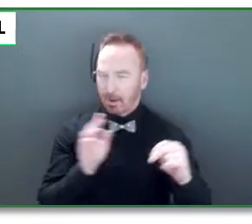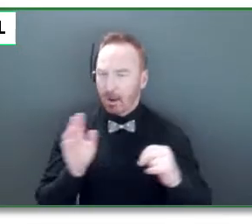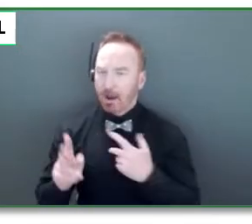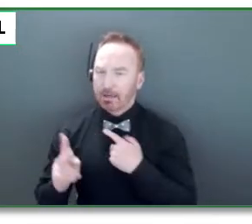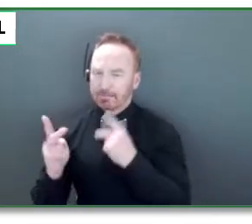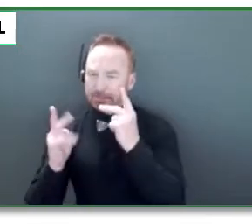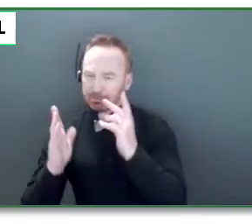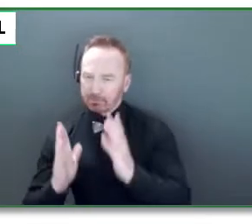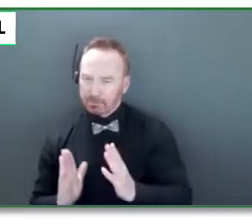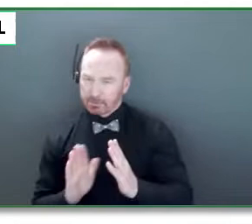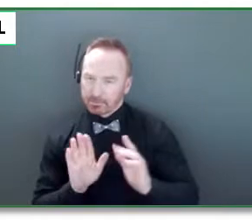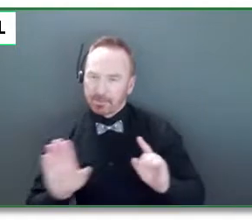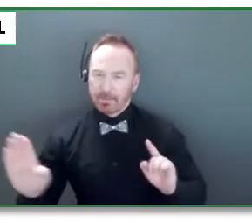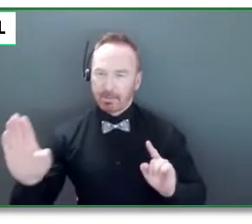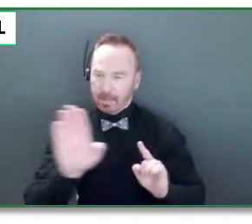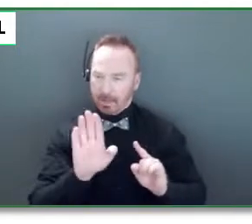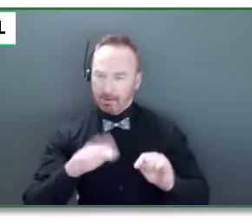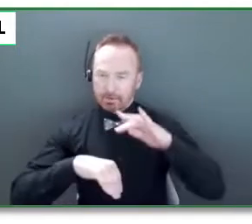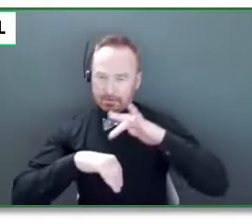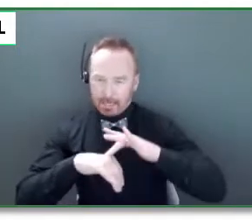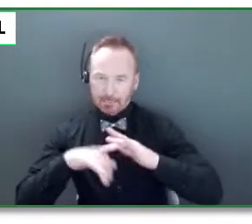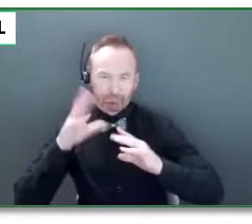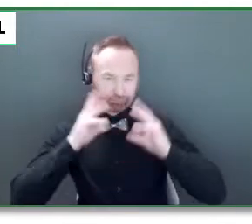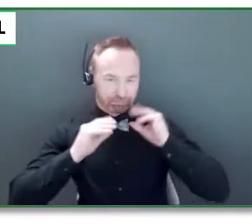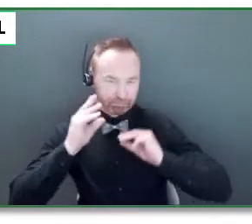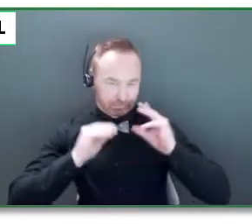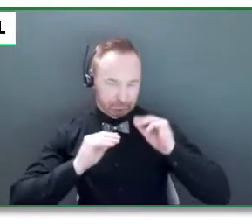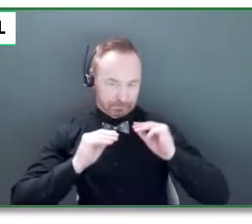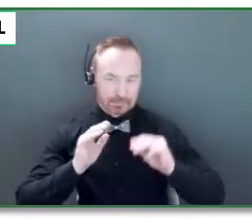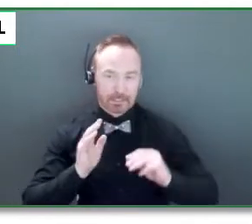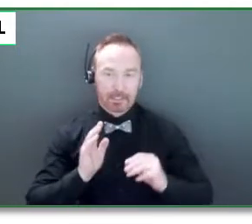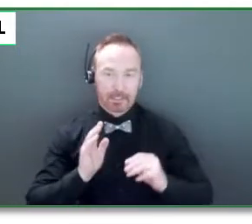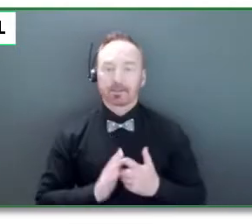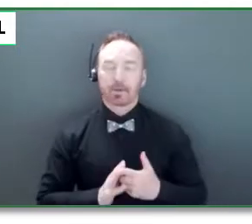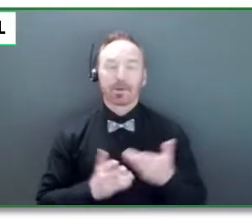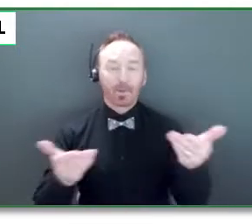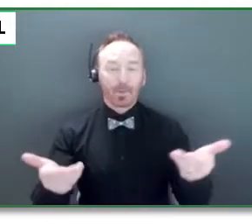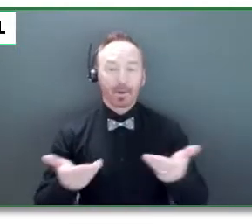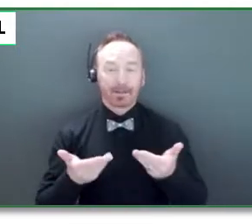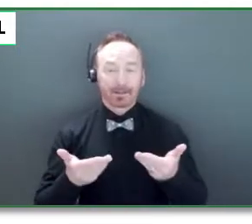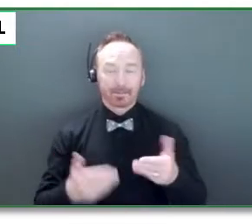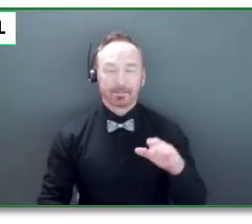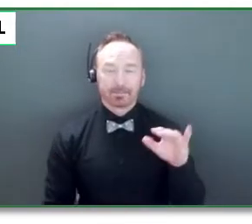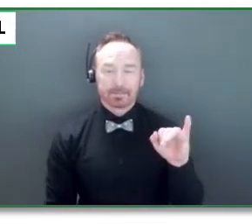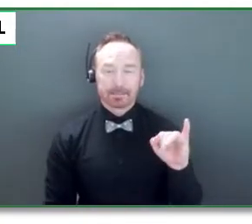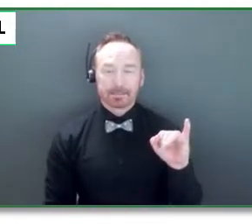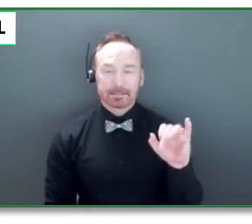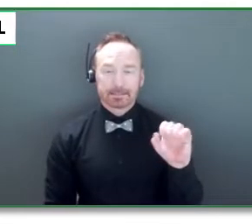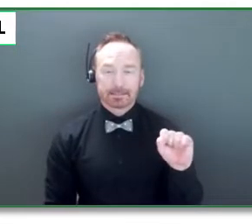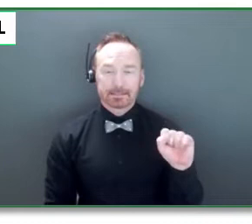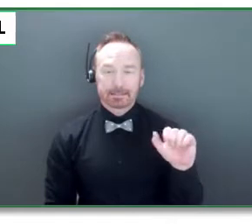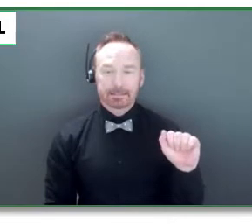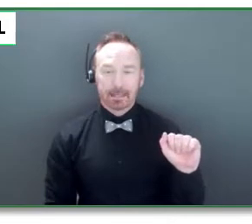implemented to promote tourism for all. Welcome Isabelle. Thank you so much. It